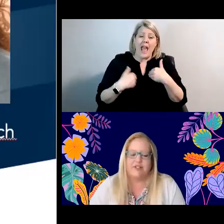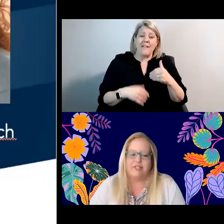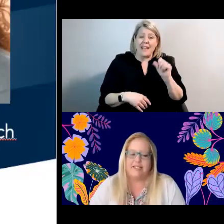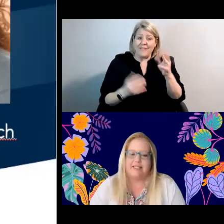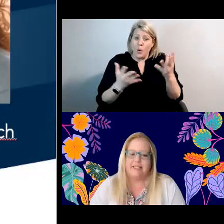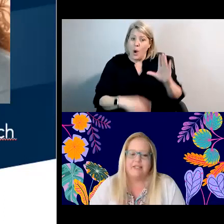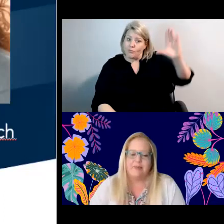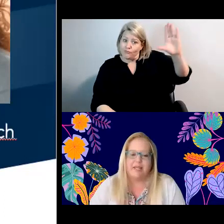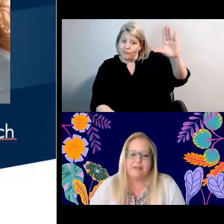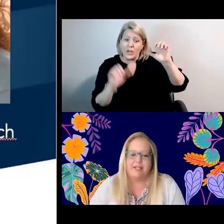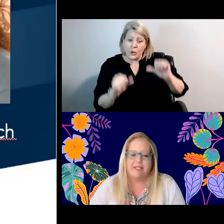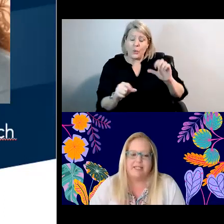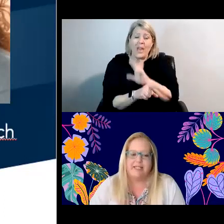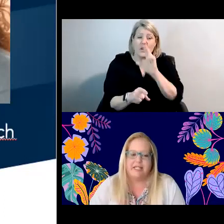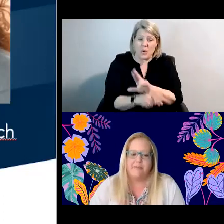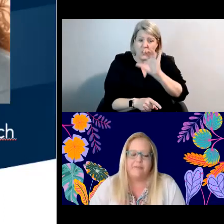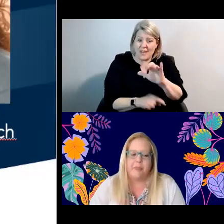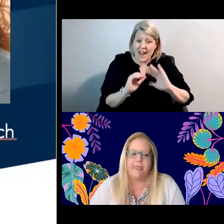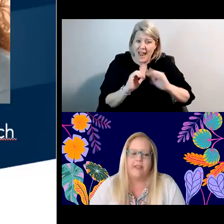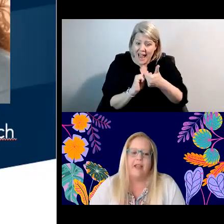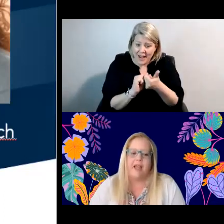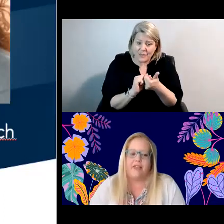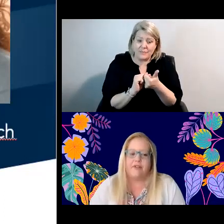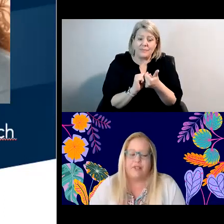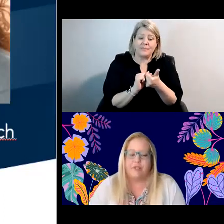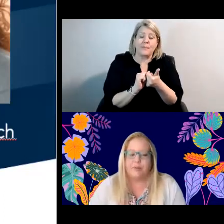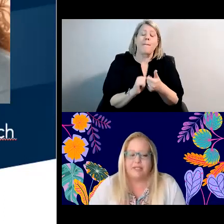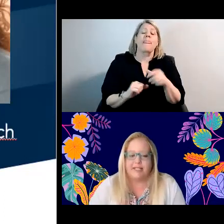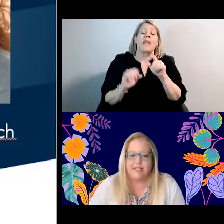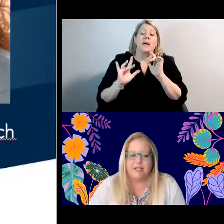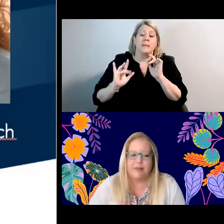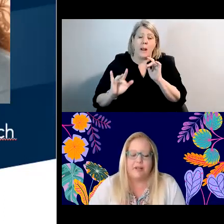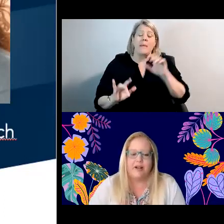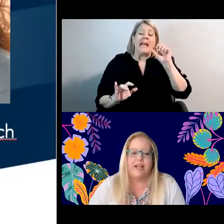if you need assistance from the MHDD team. Other than those presenting the webinar,